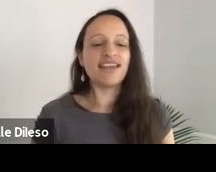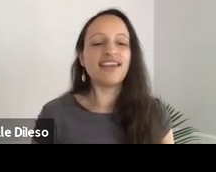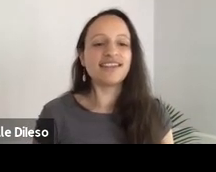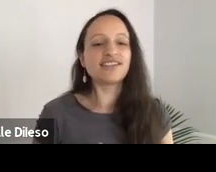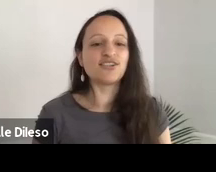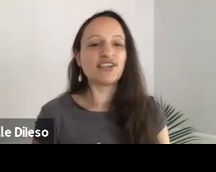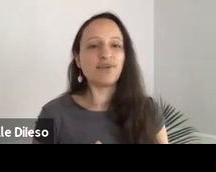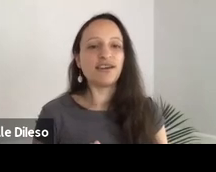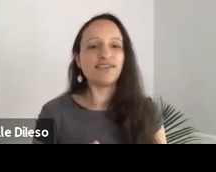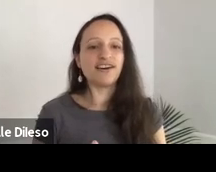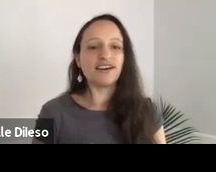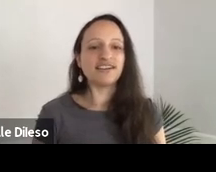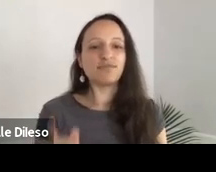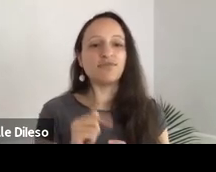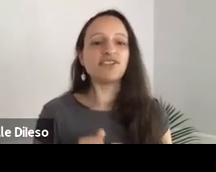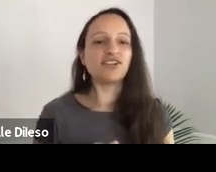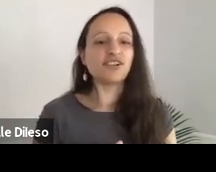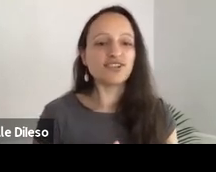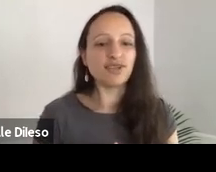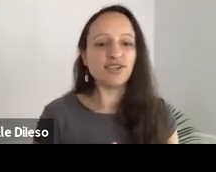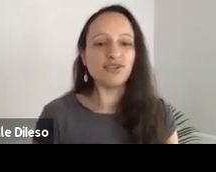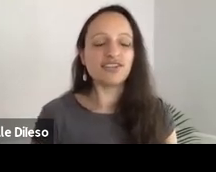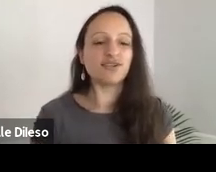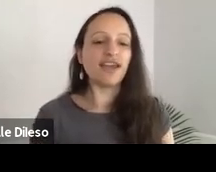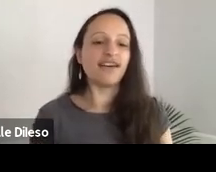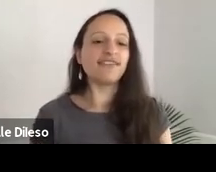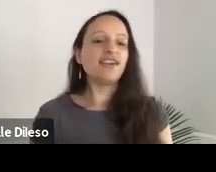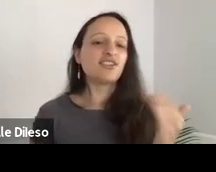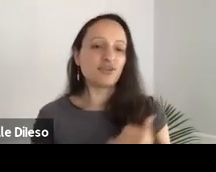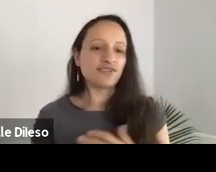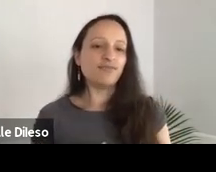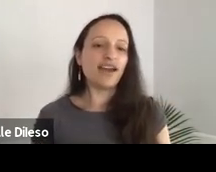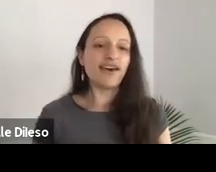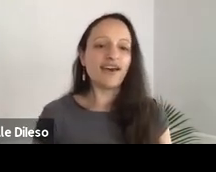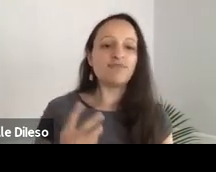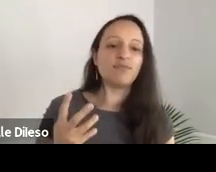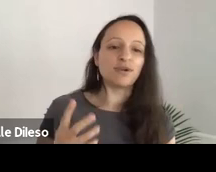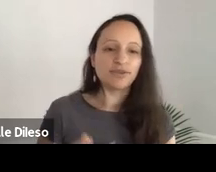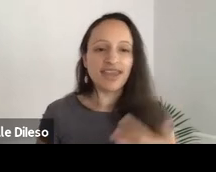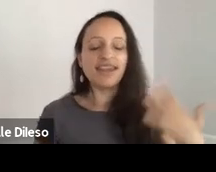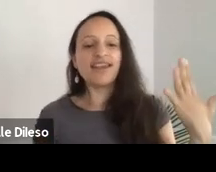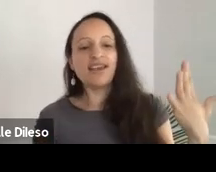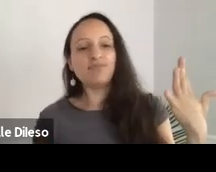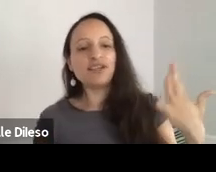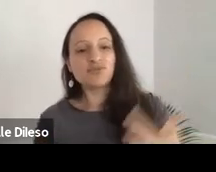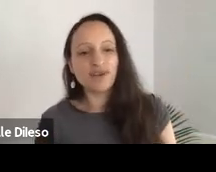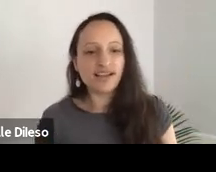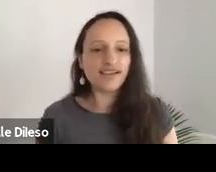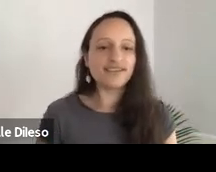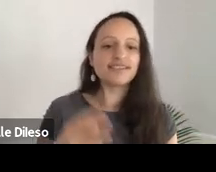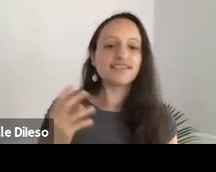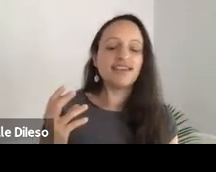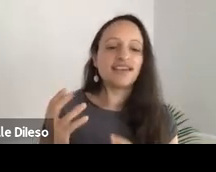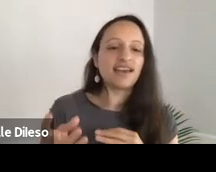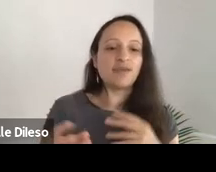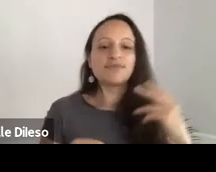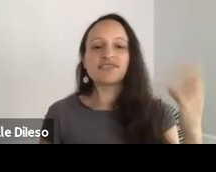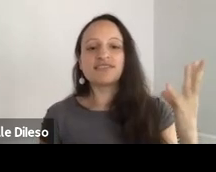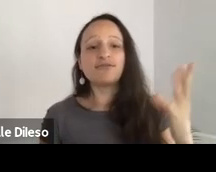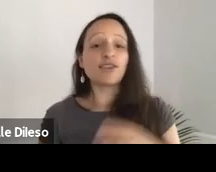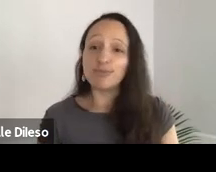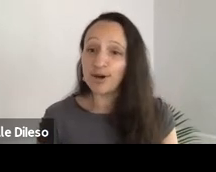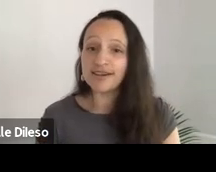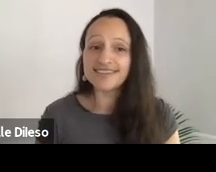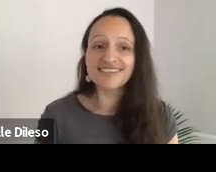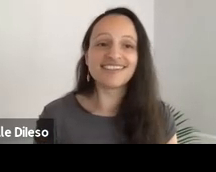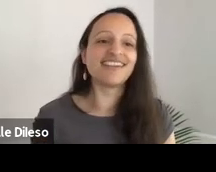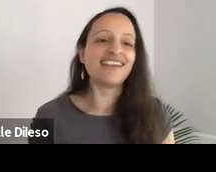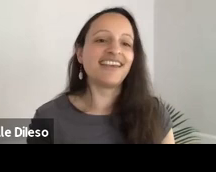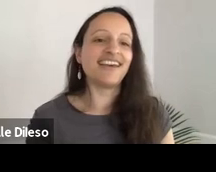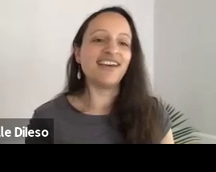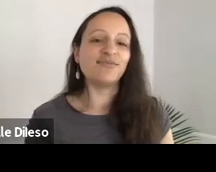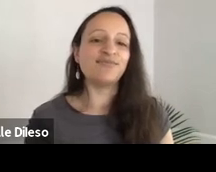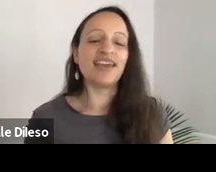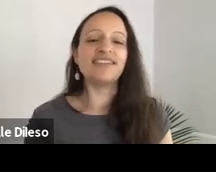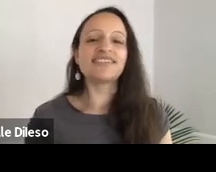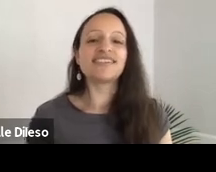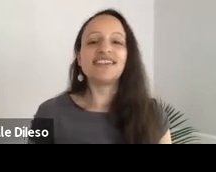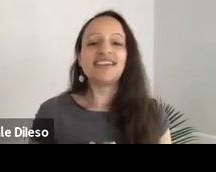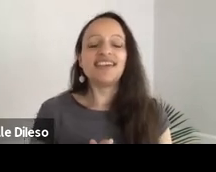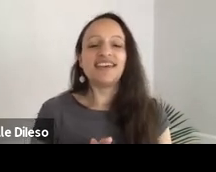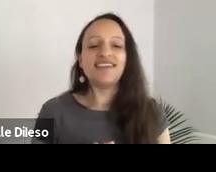And what we're looking at again is a close up of our some of the materials we use here we have strips of mylar, paper plate, beach balls, cups, feather boas.